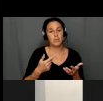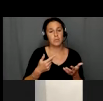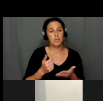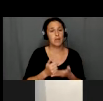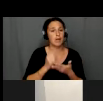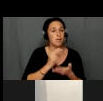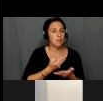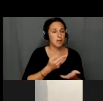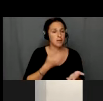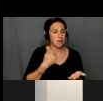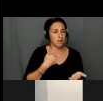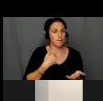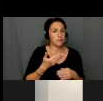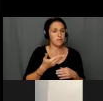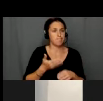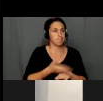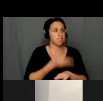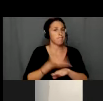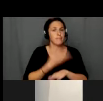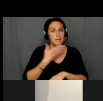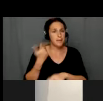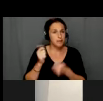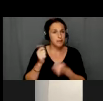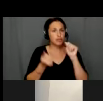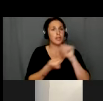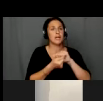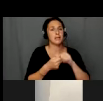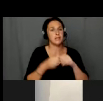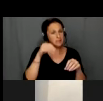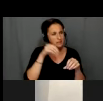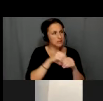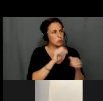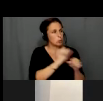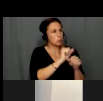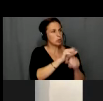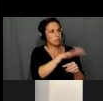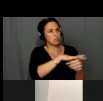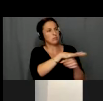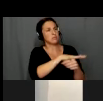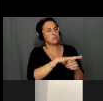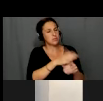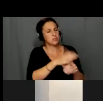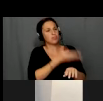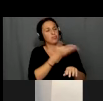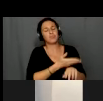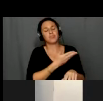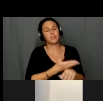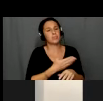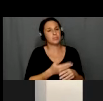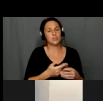more than anything. (audio distortion) I hope we have more shade